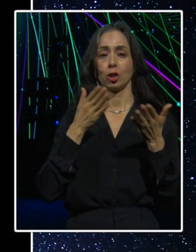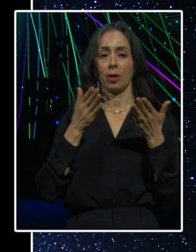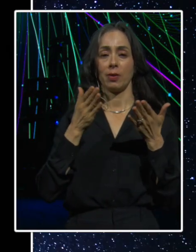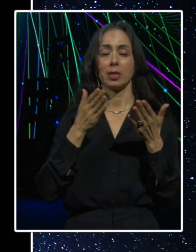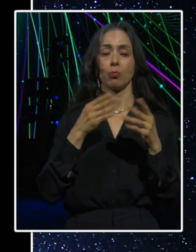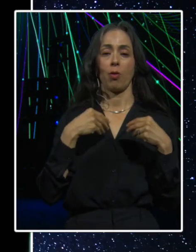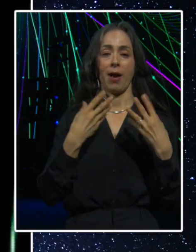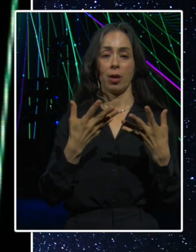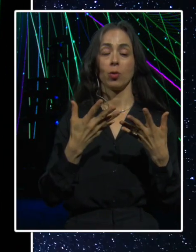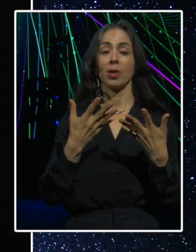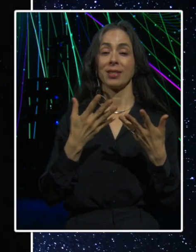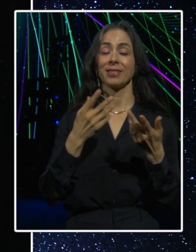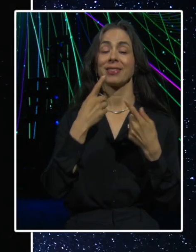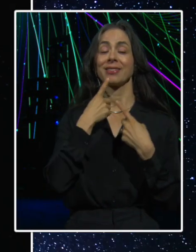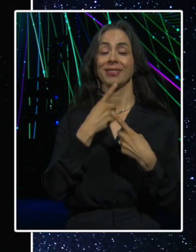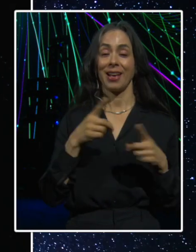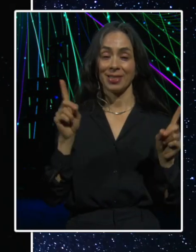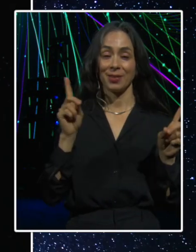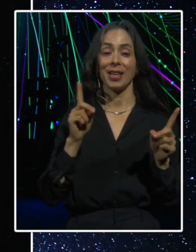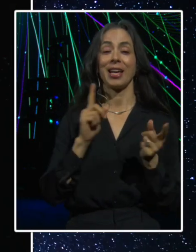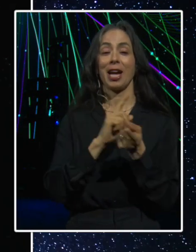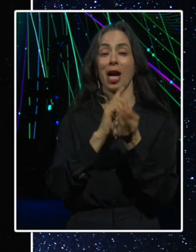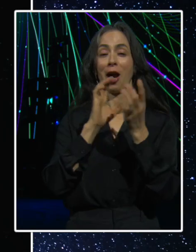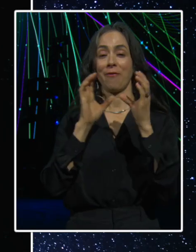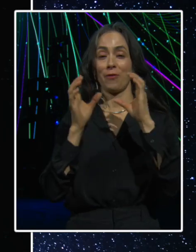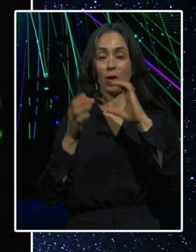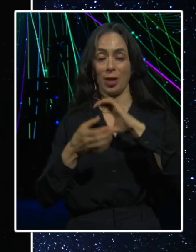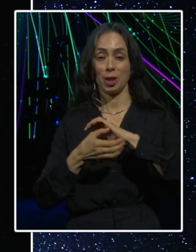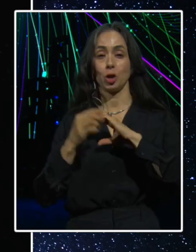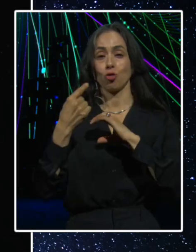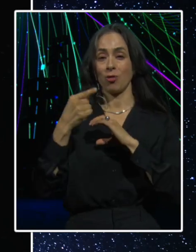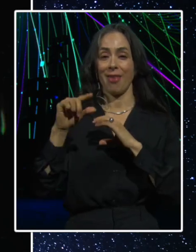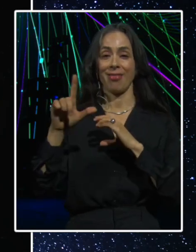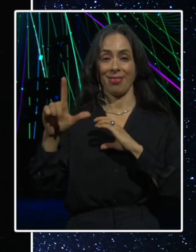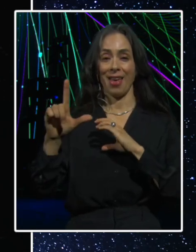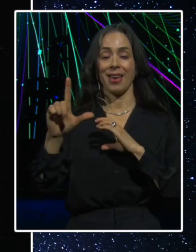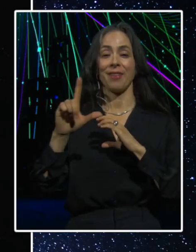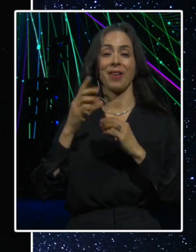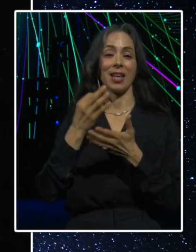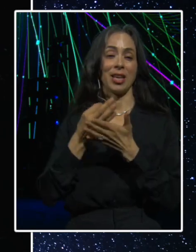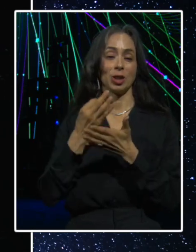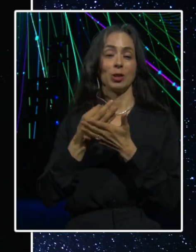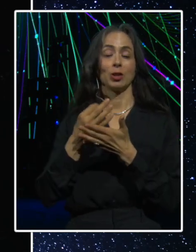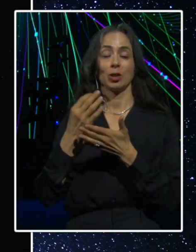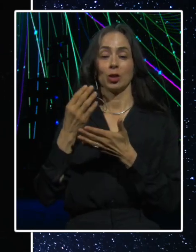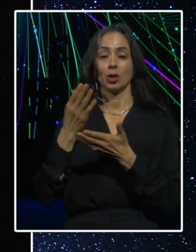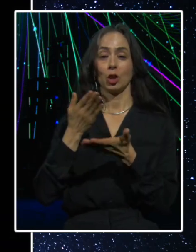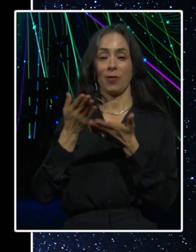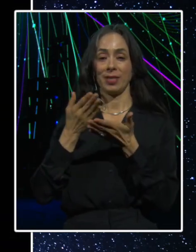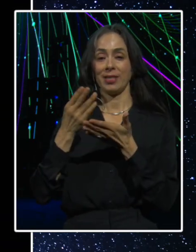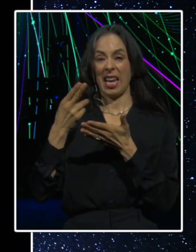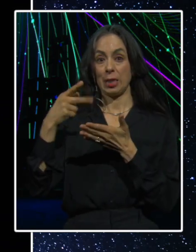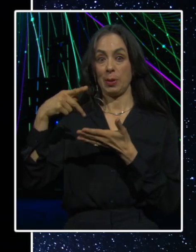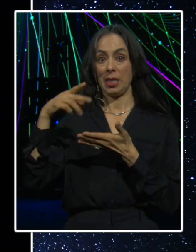which successfully converted its legacy hardware to GreenLake, leveraging HPE Financial Services